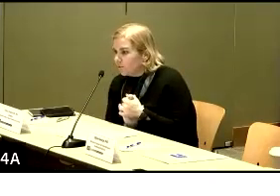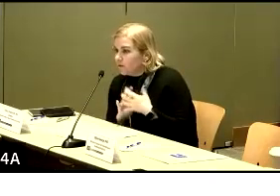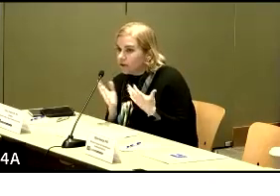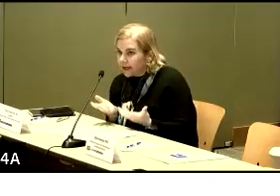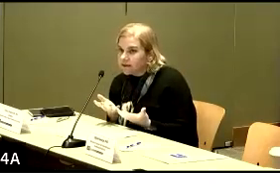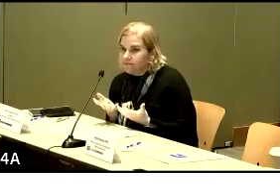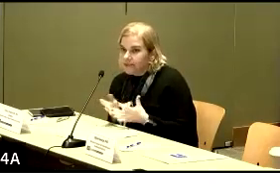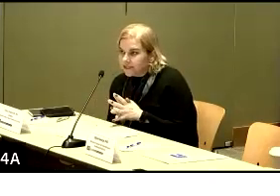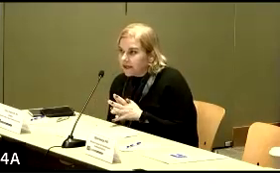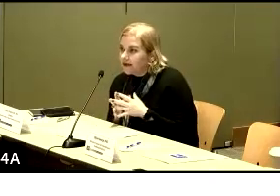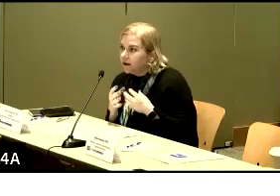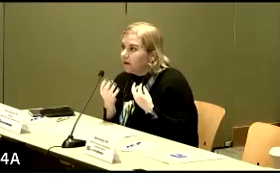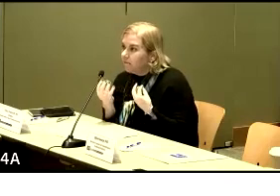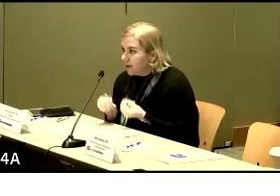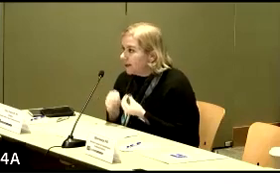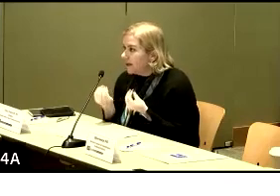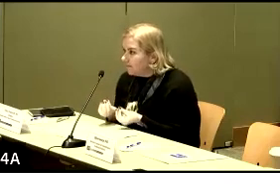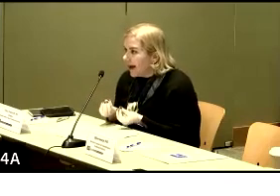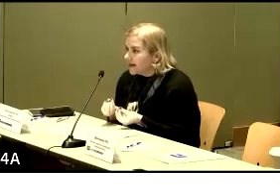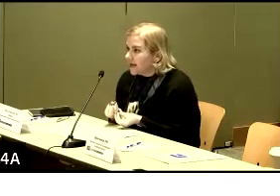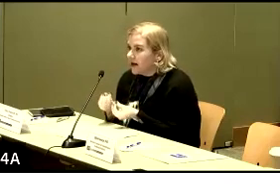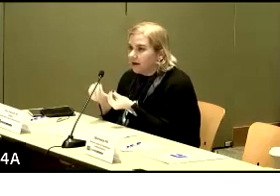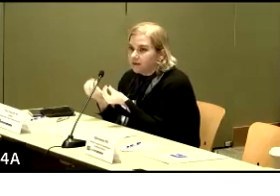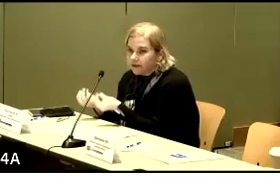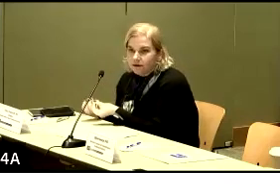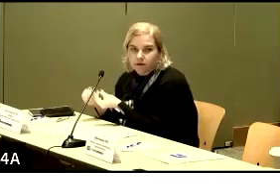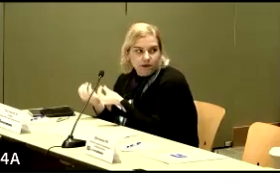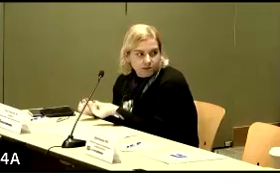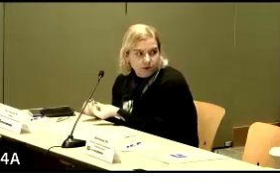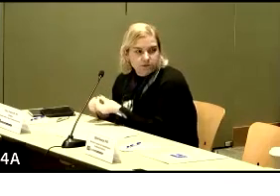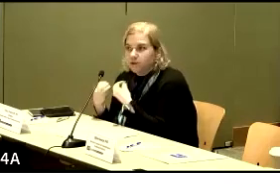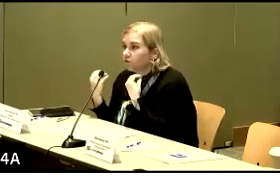we would likely be seeing big impacts on later adult, you know,